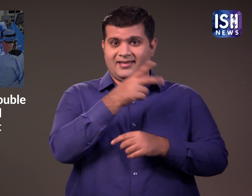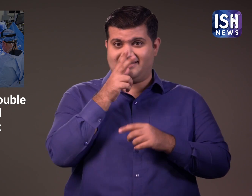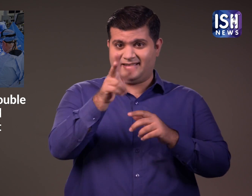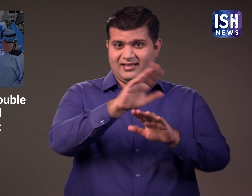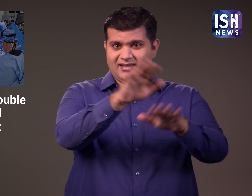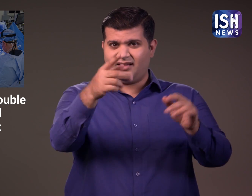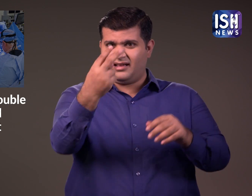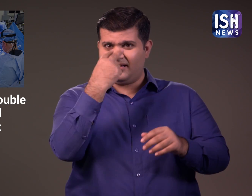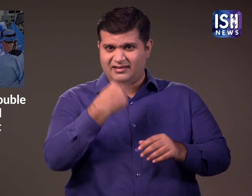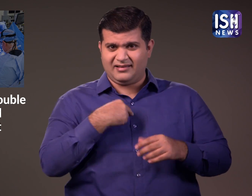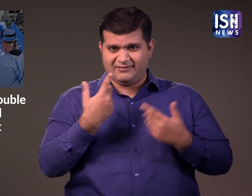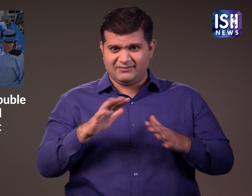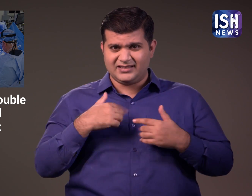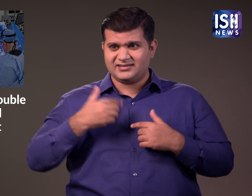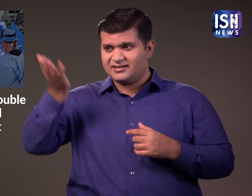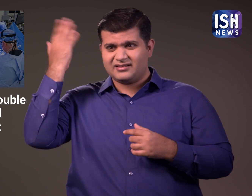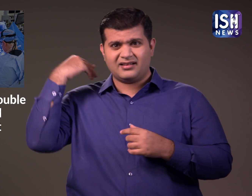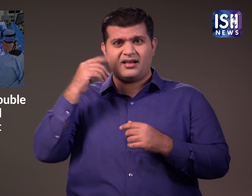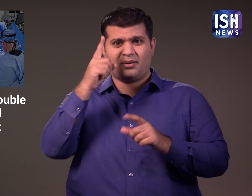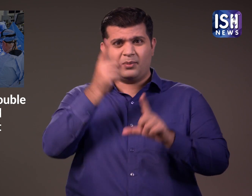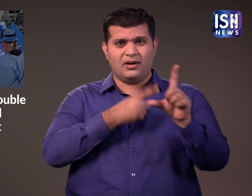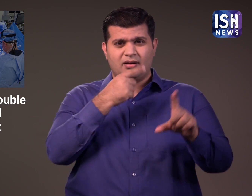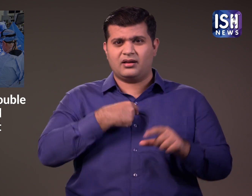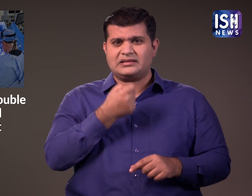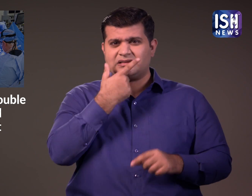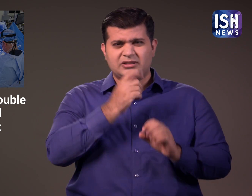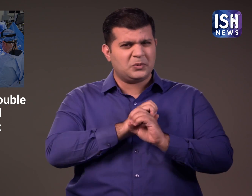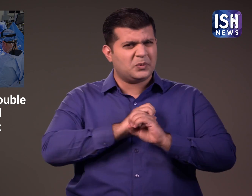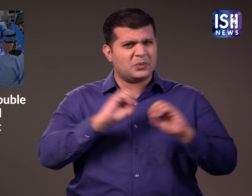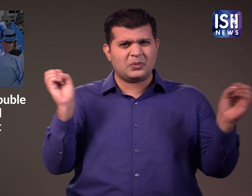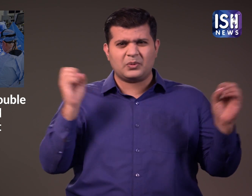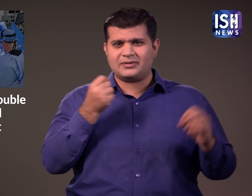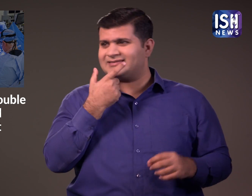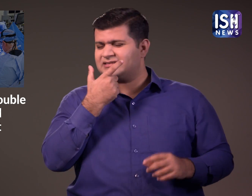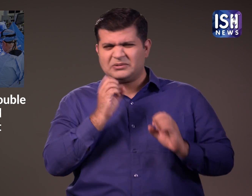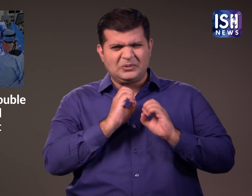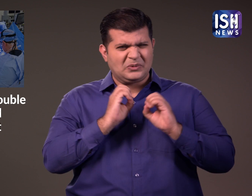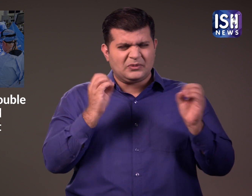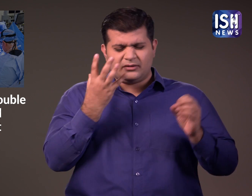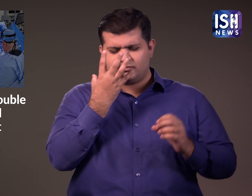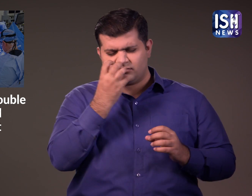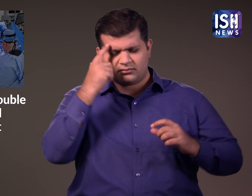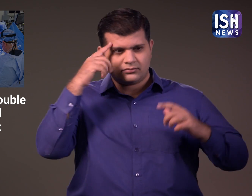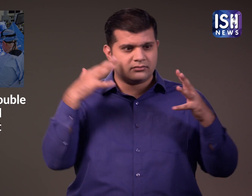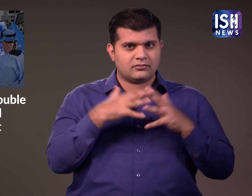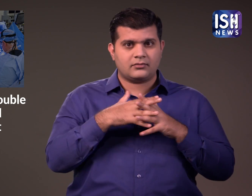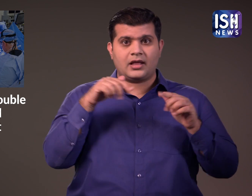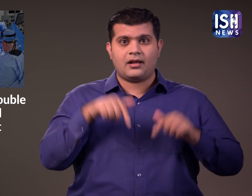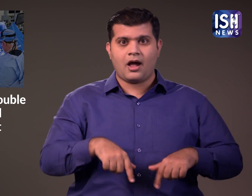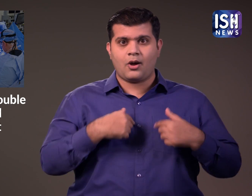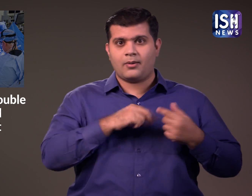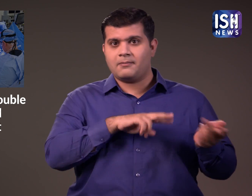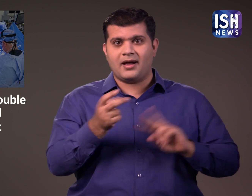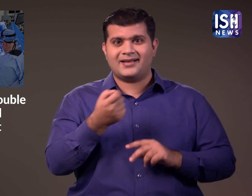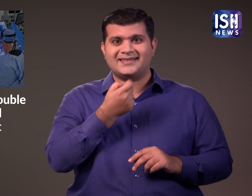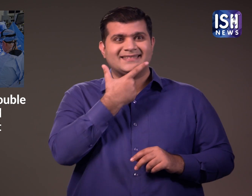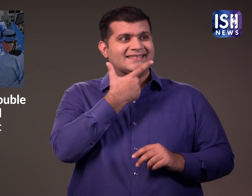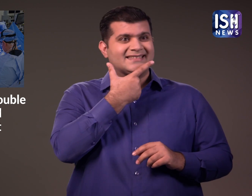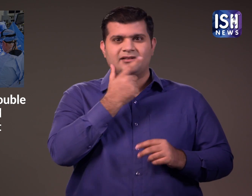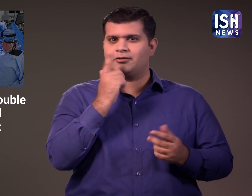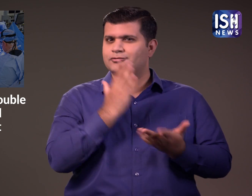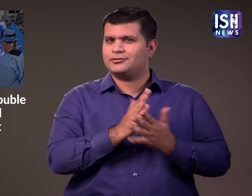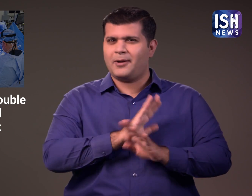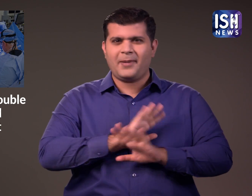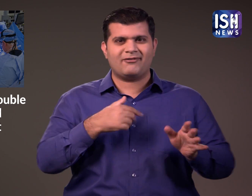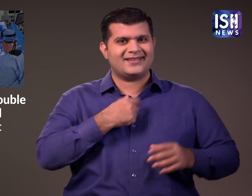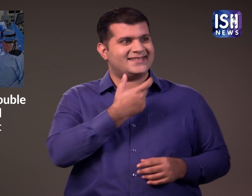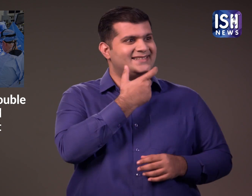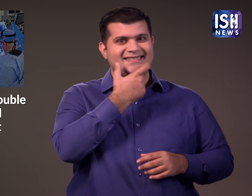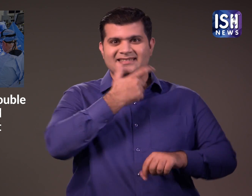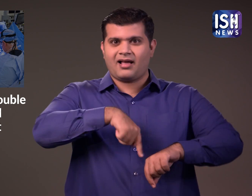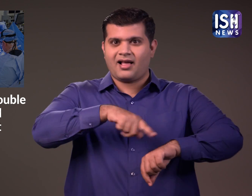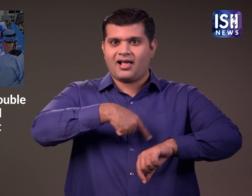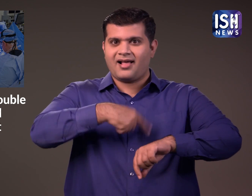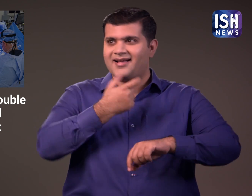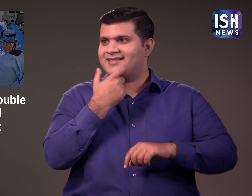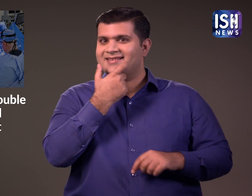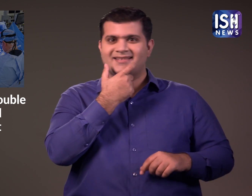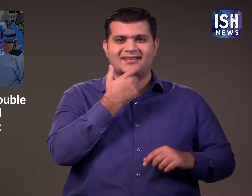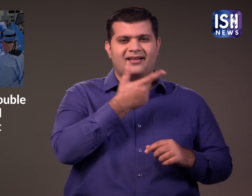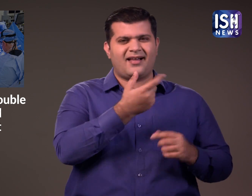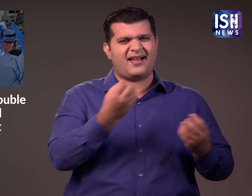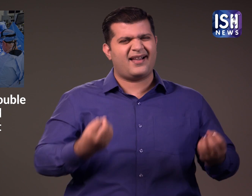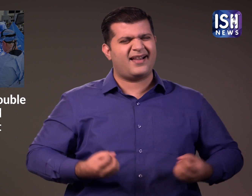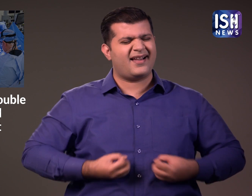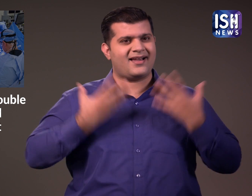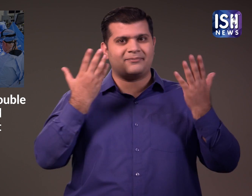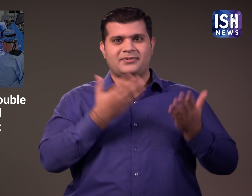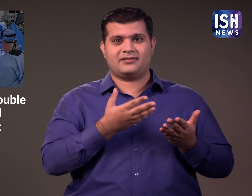You didn't see this smile on my face for over a year, but now I can't stop smiling.’